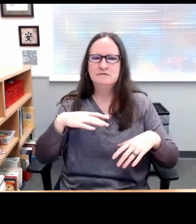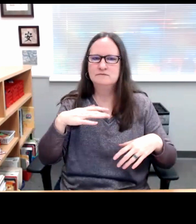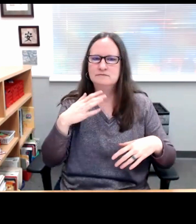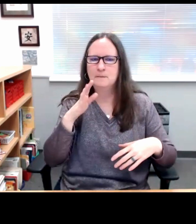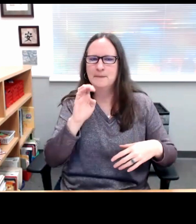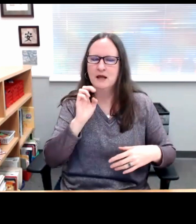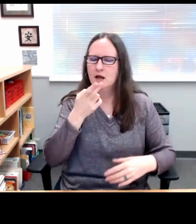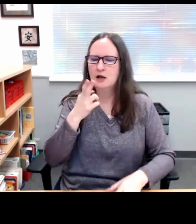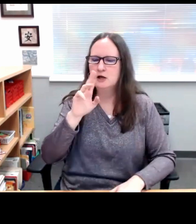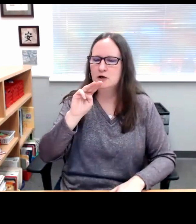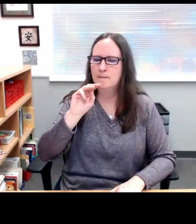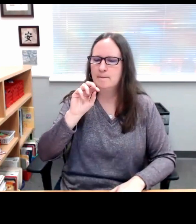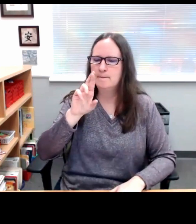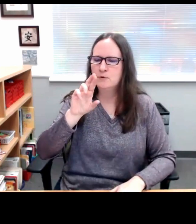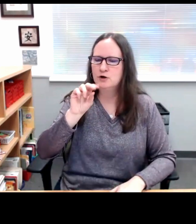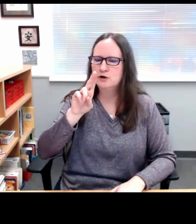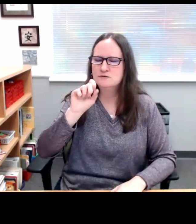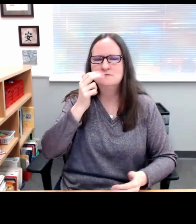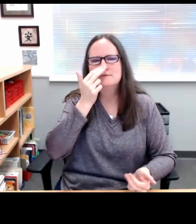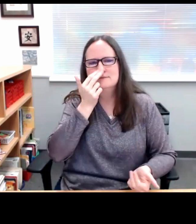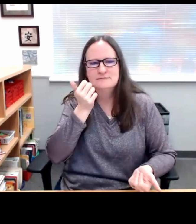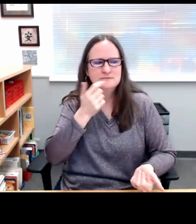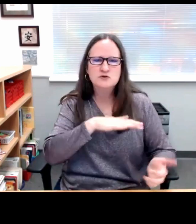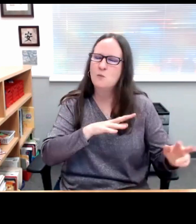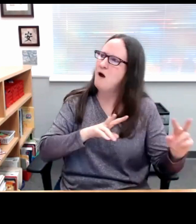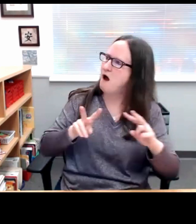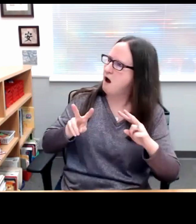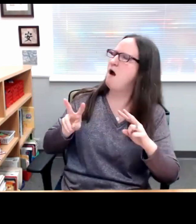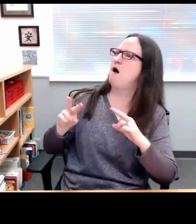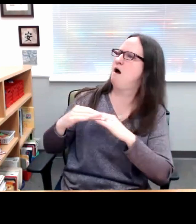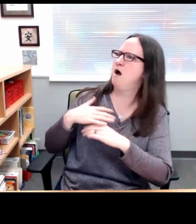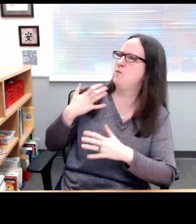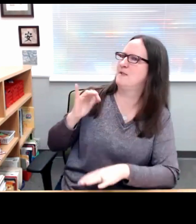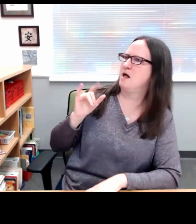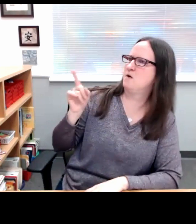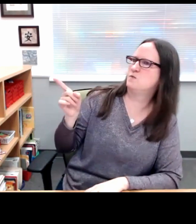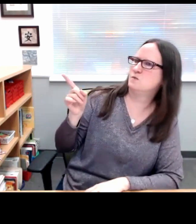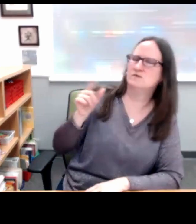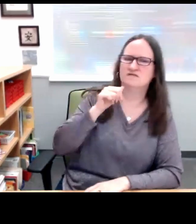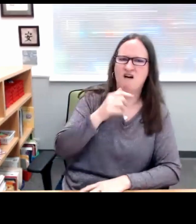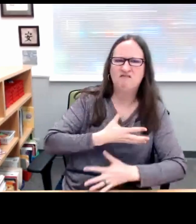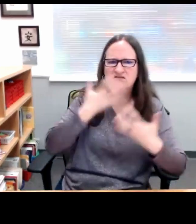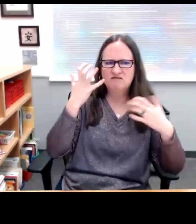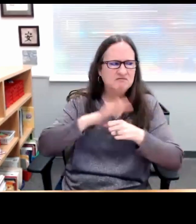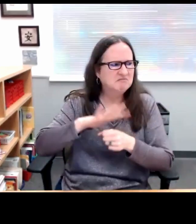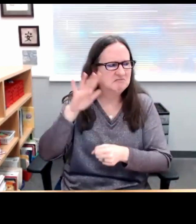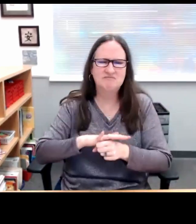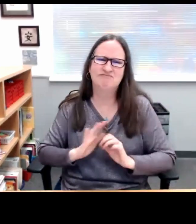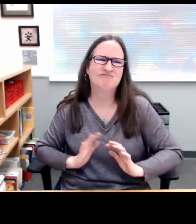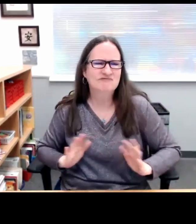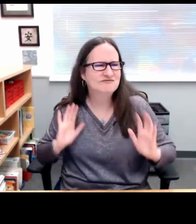I'm not sure where I put them. Be humorous in that so that the kids will look at you and say,